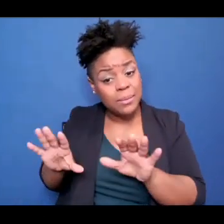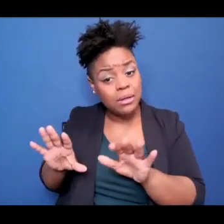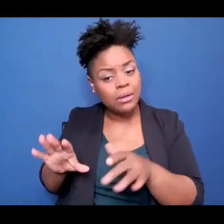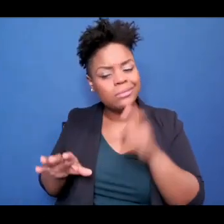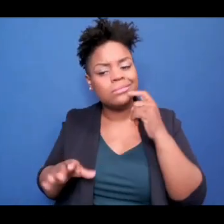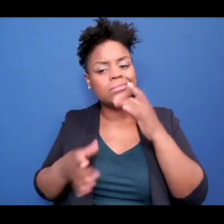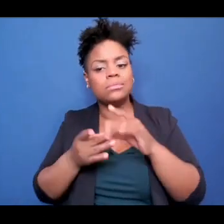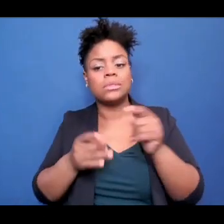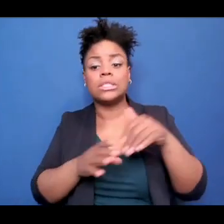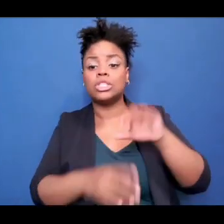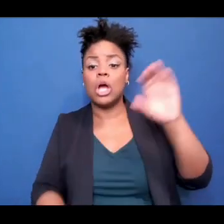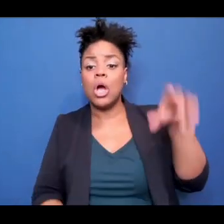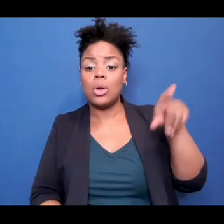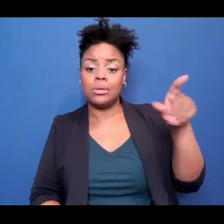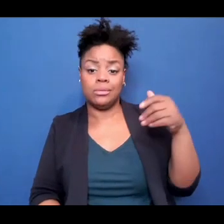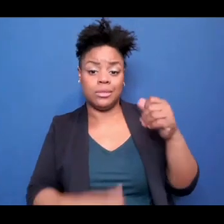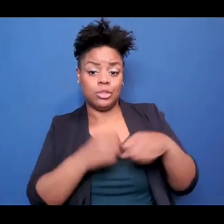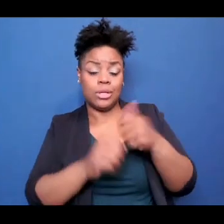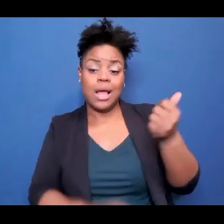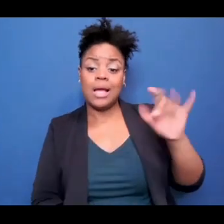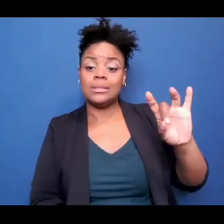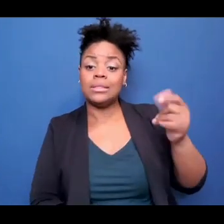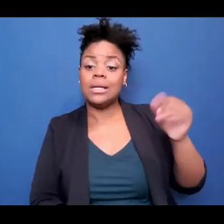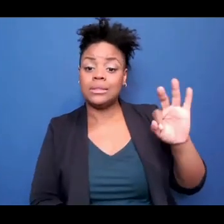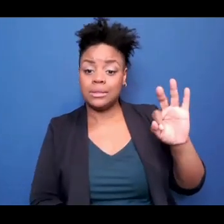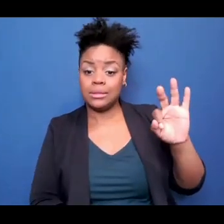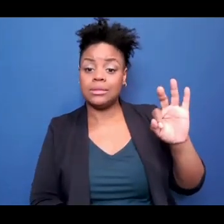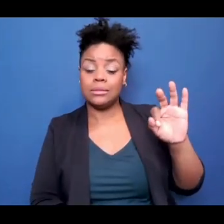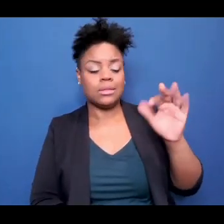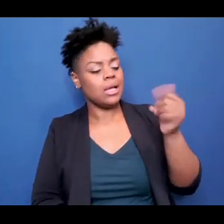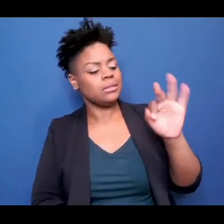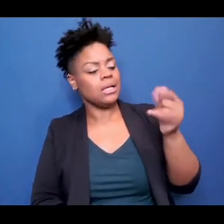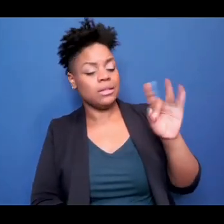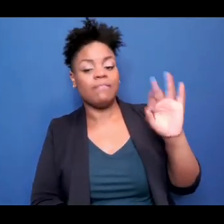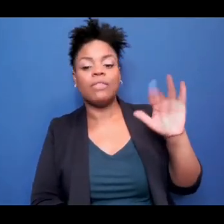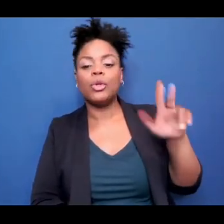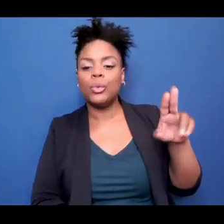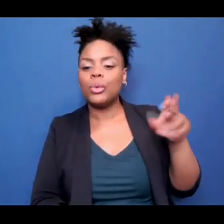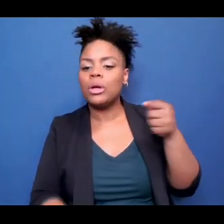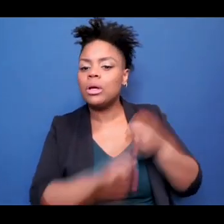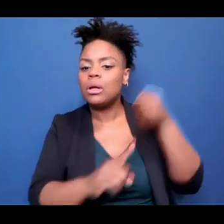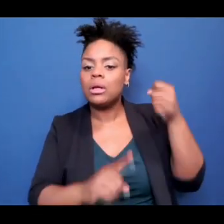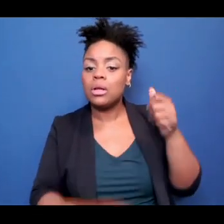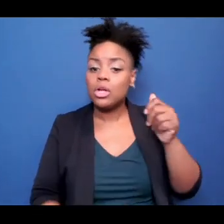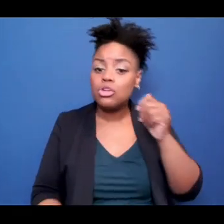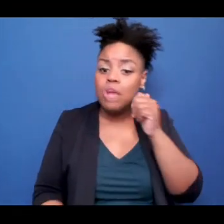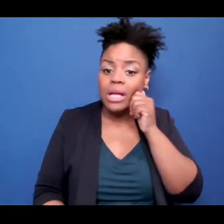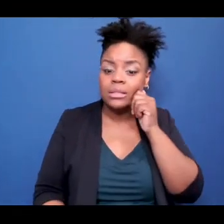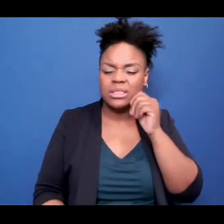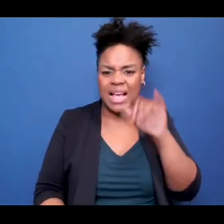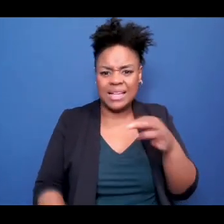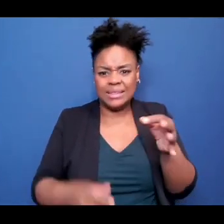COVID-19 PANDEMIC POINTS OUT THAT IN CHICAGO DURING THE 1918 FLU EPIDEMIC RACIAL TROPES WERE USED TO SPREAD THE BLAME OF